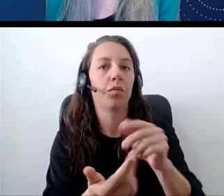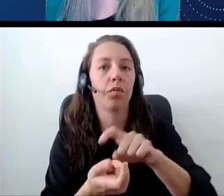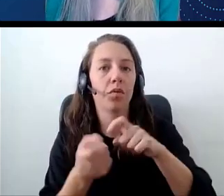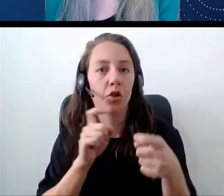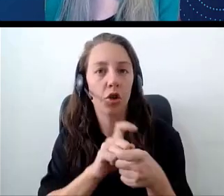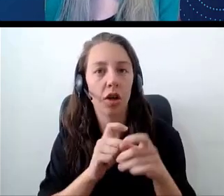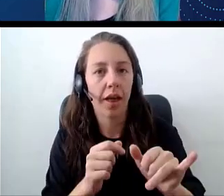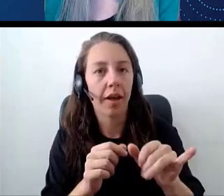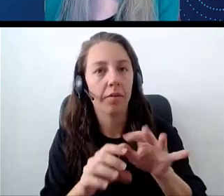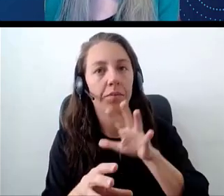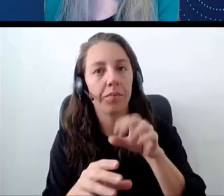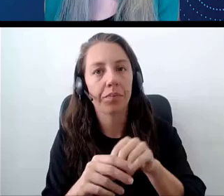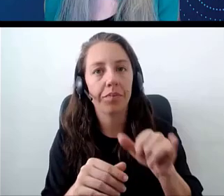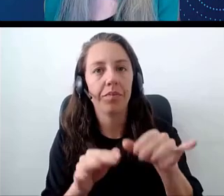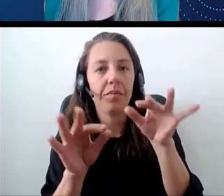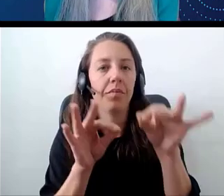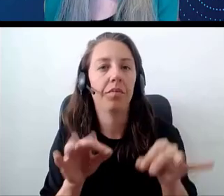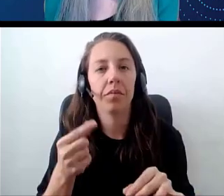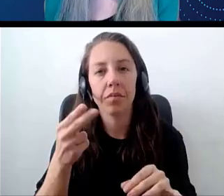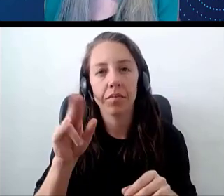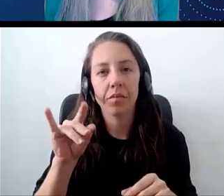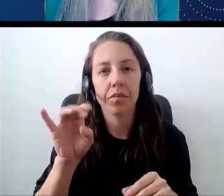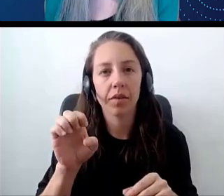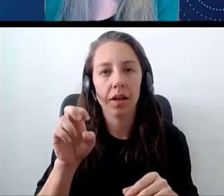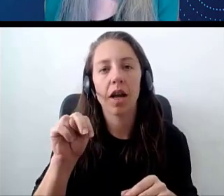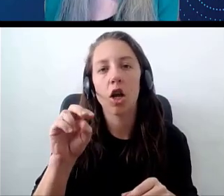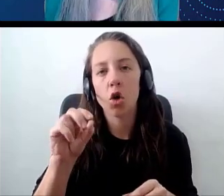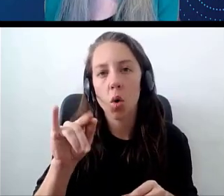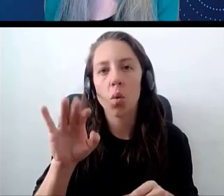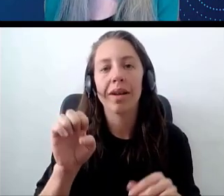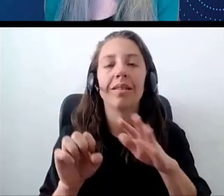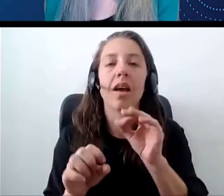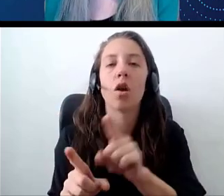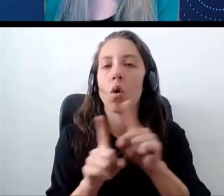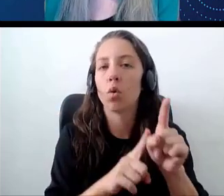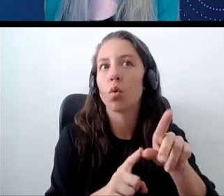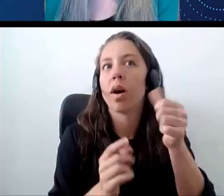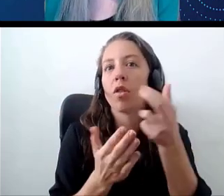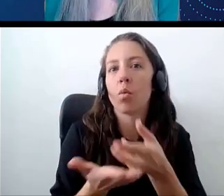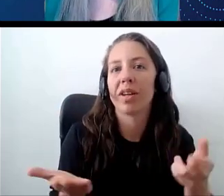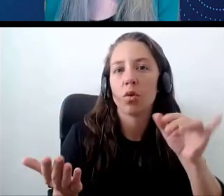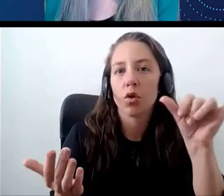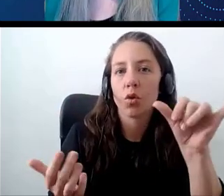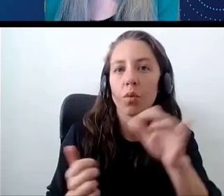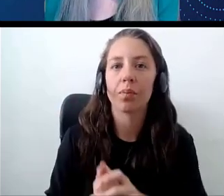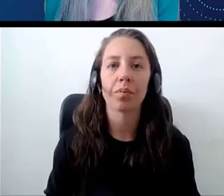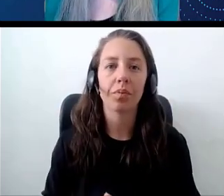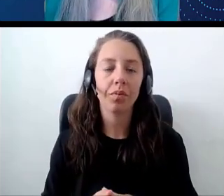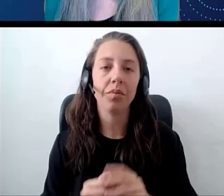along with a host of other resources. Since the first standard due date in 2025 for NRSA